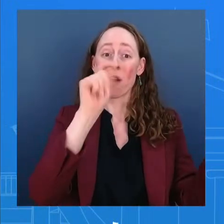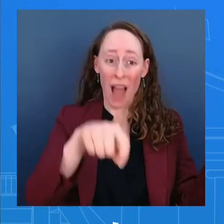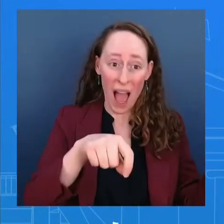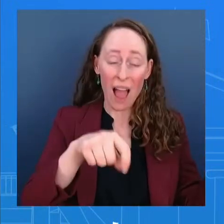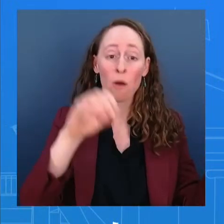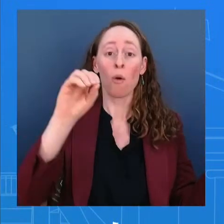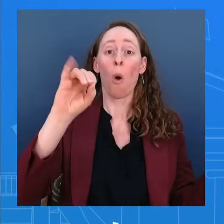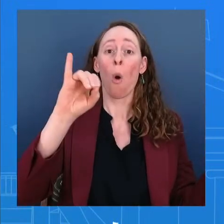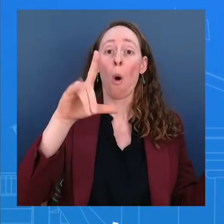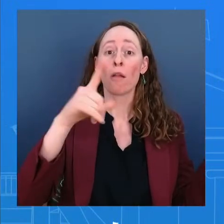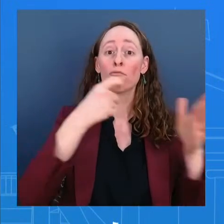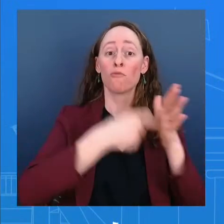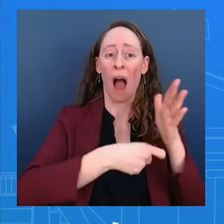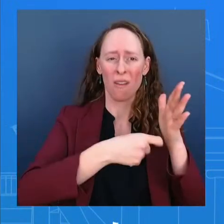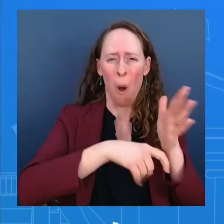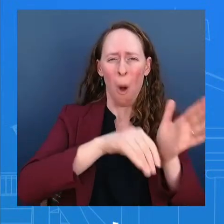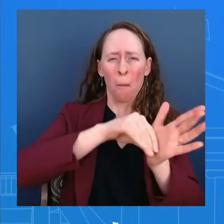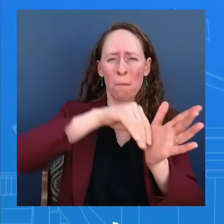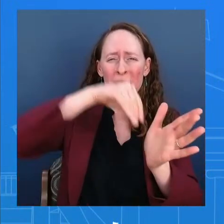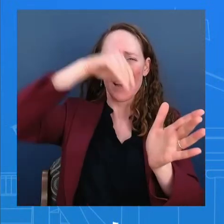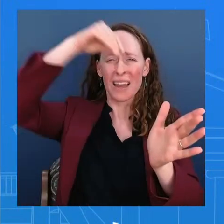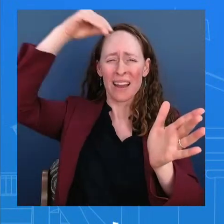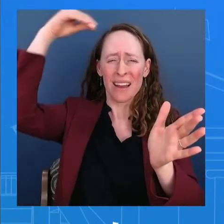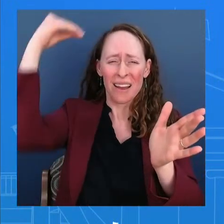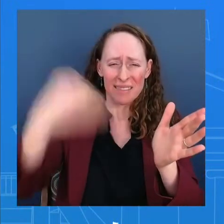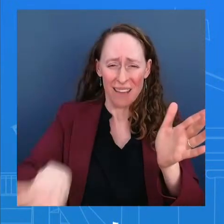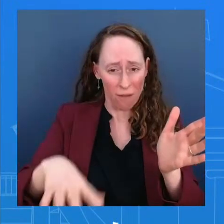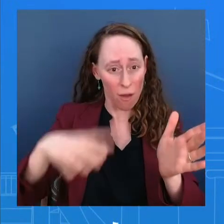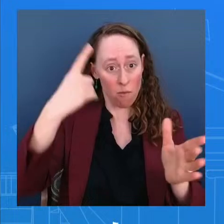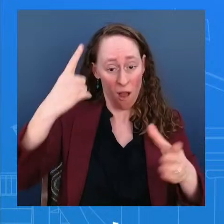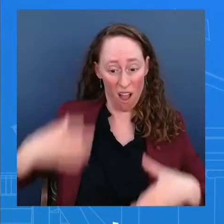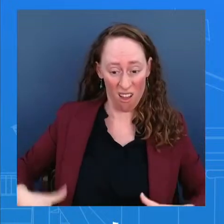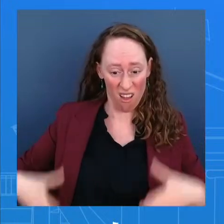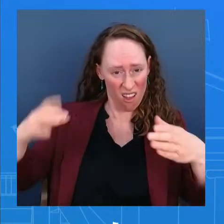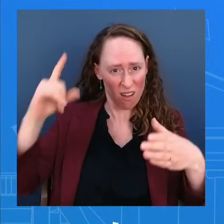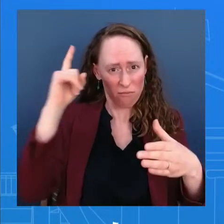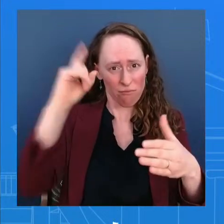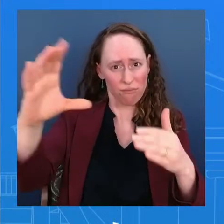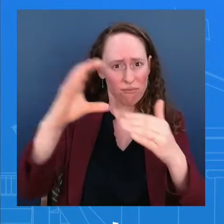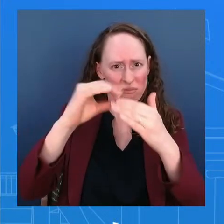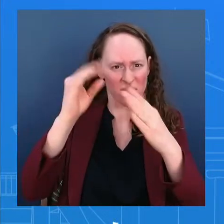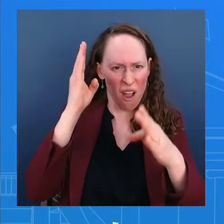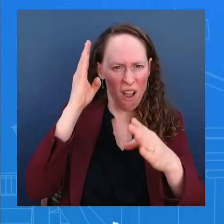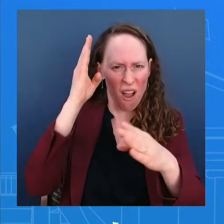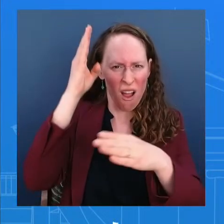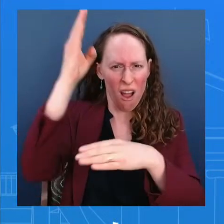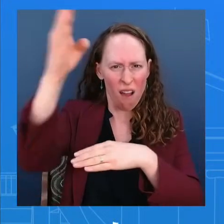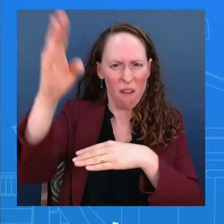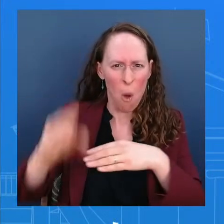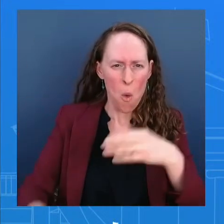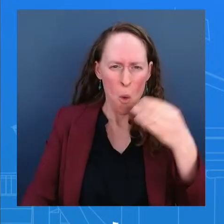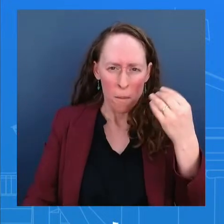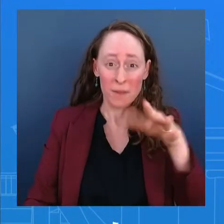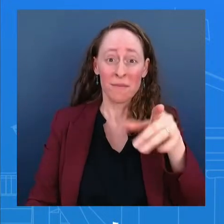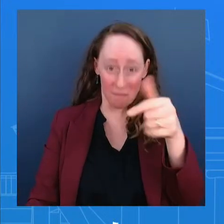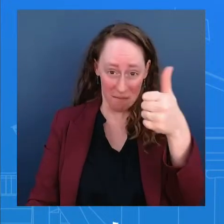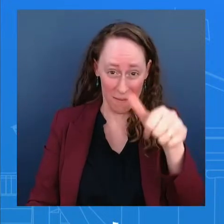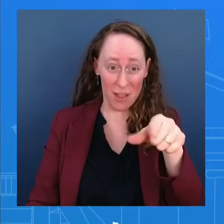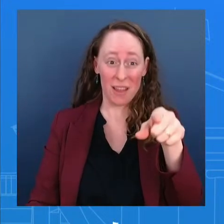The price environment for us to put sanctions on Russia’s oil sector at that time would have meant a really significant hit